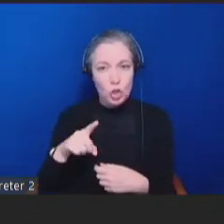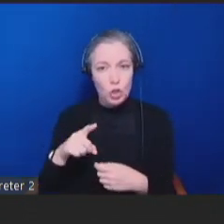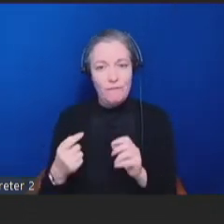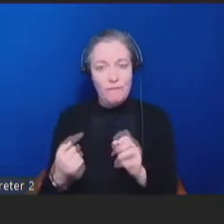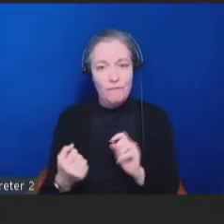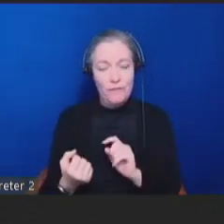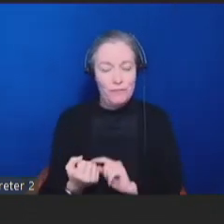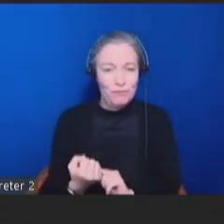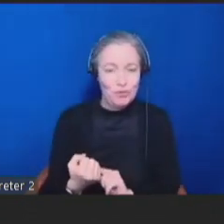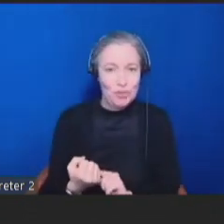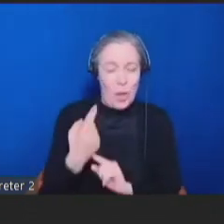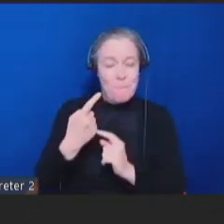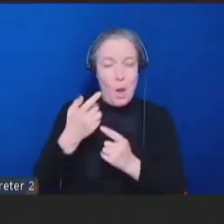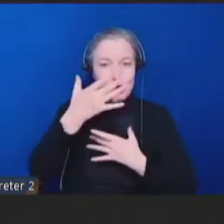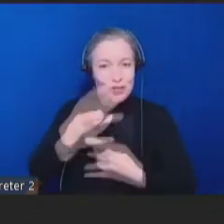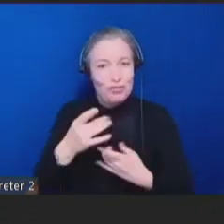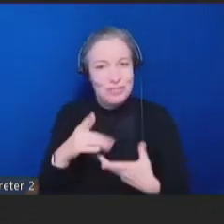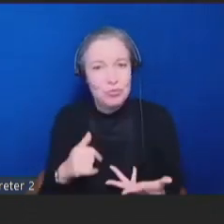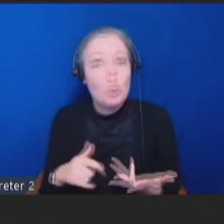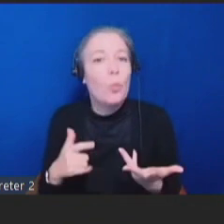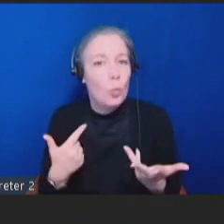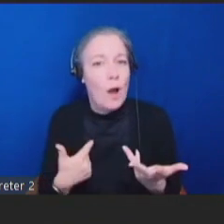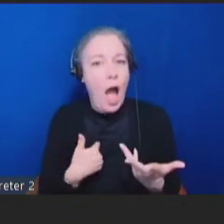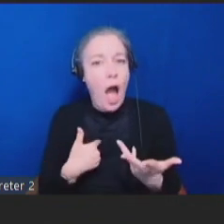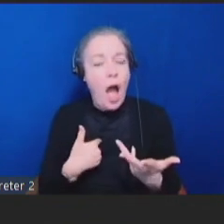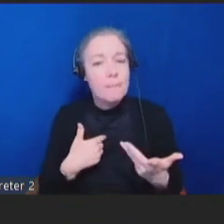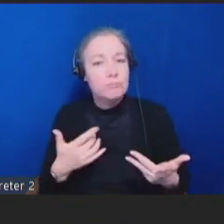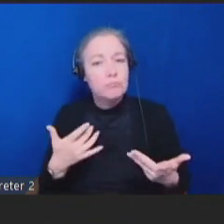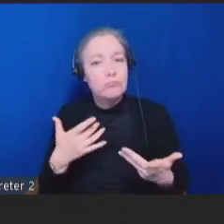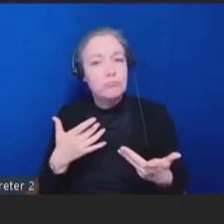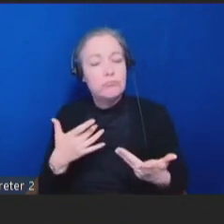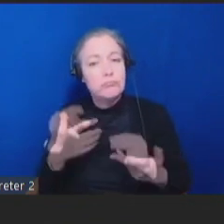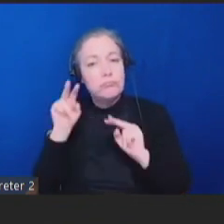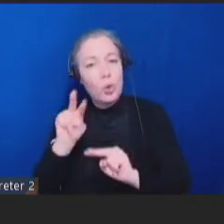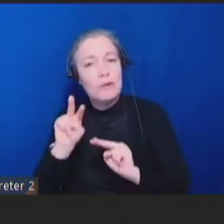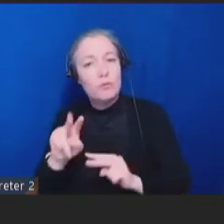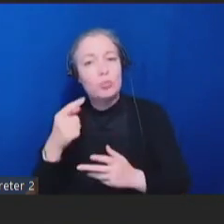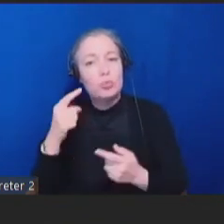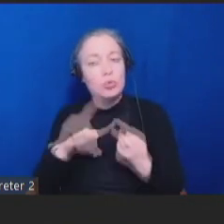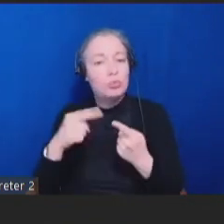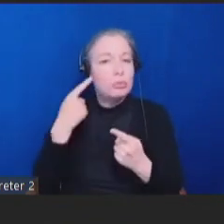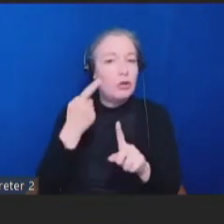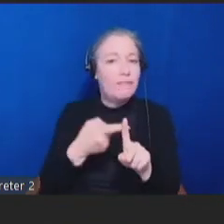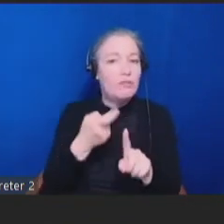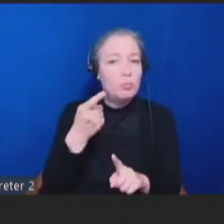forward again to hearing from you down the road. This ends our morning session